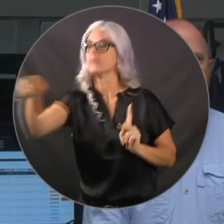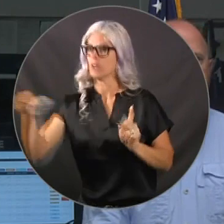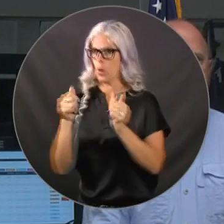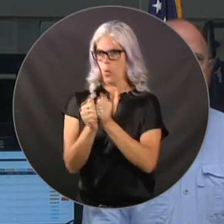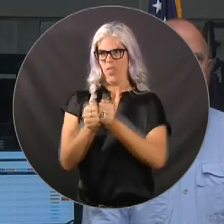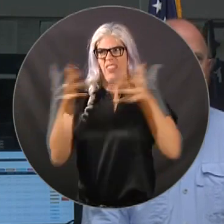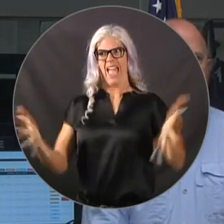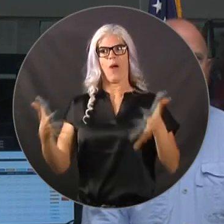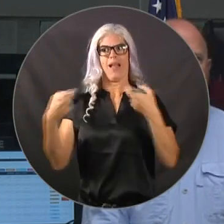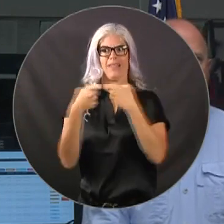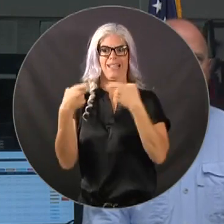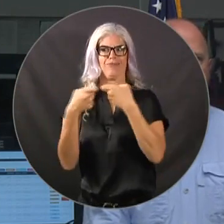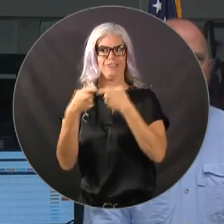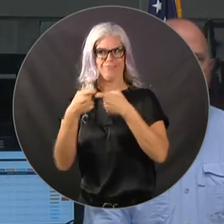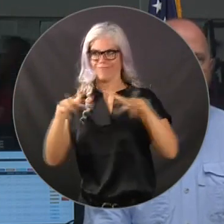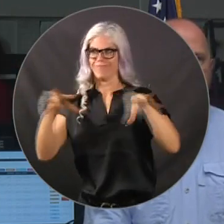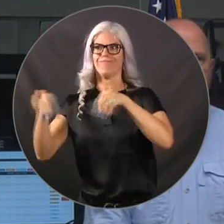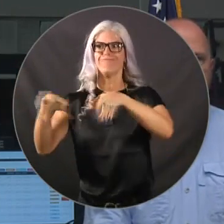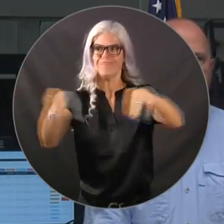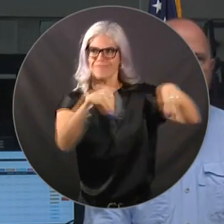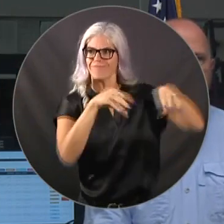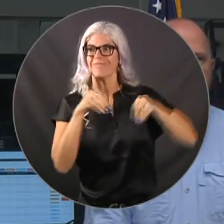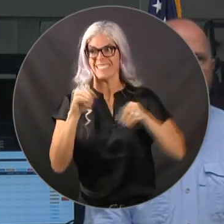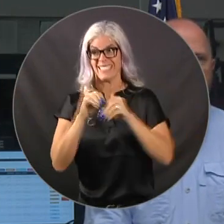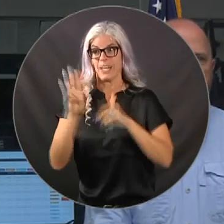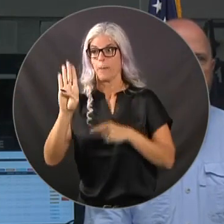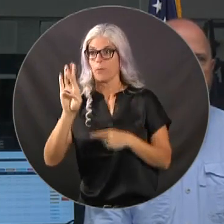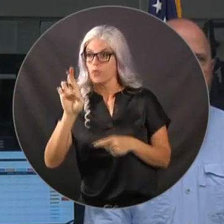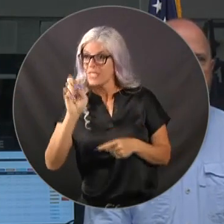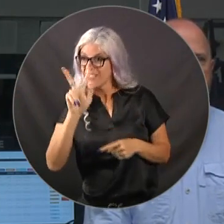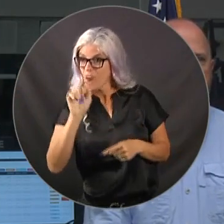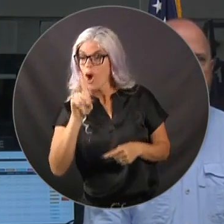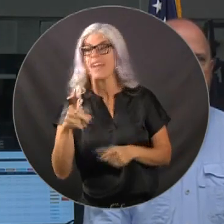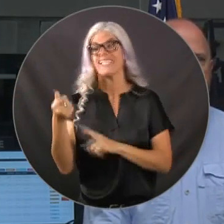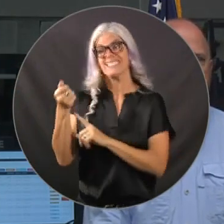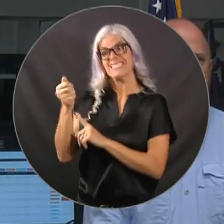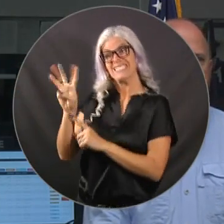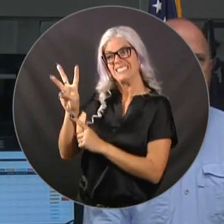per out in brevard 16.6%